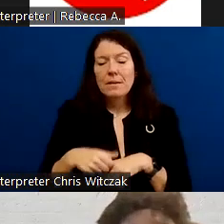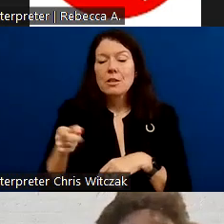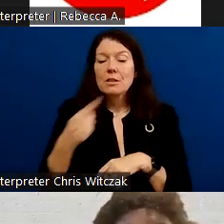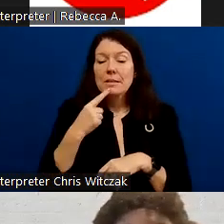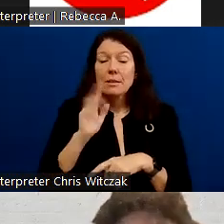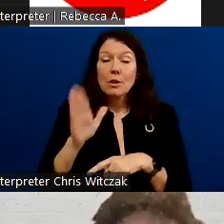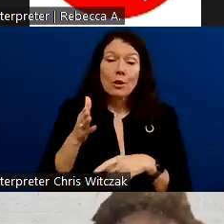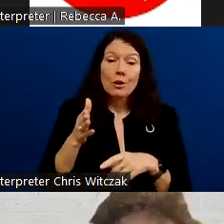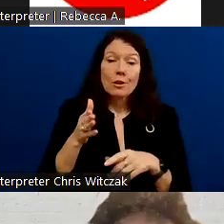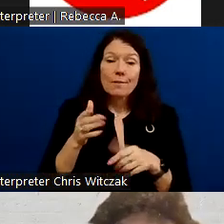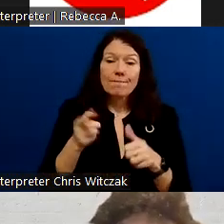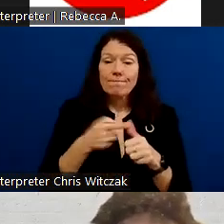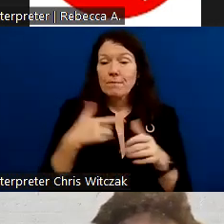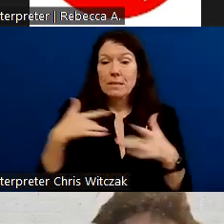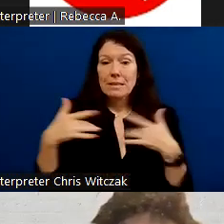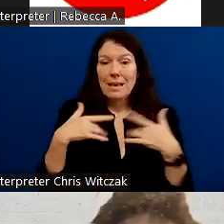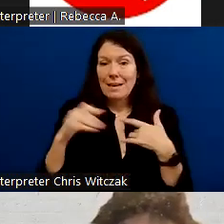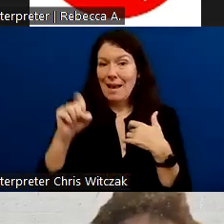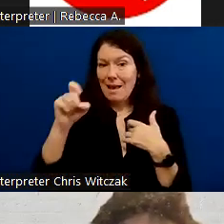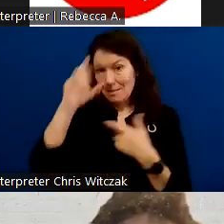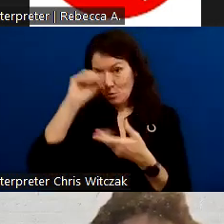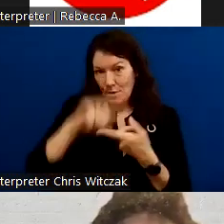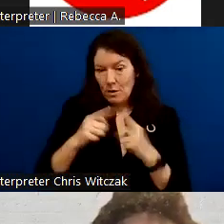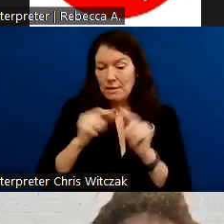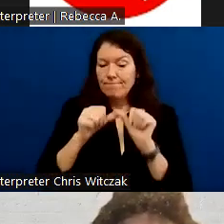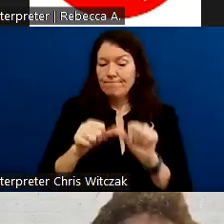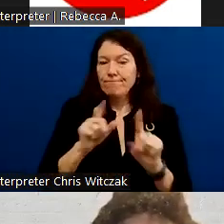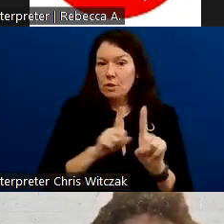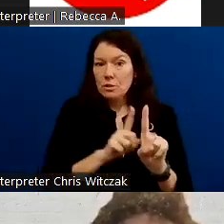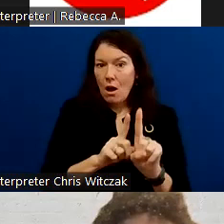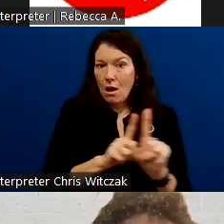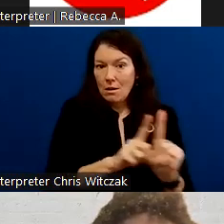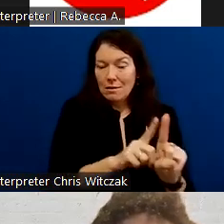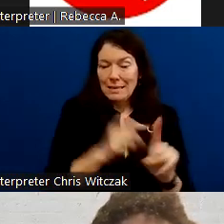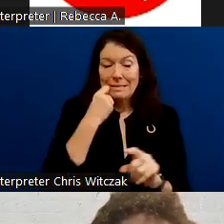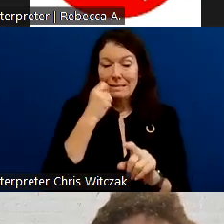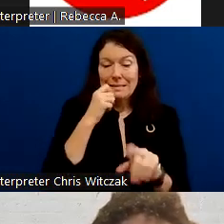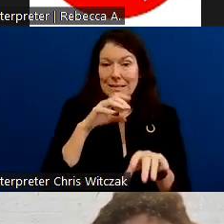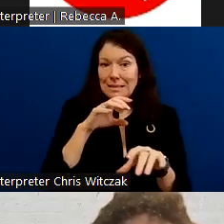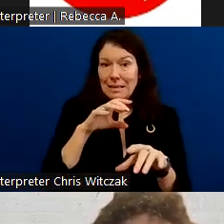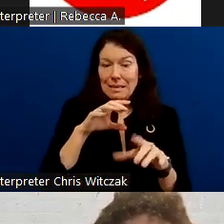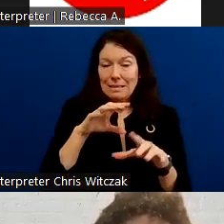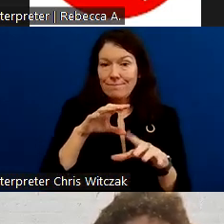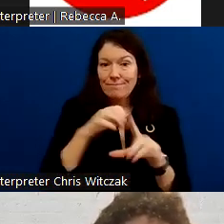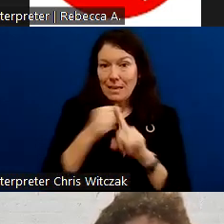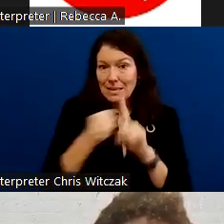is an ex who continues to stalk her and recently attacked her as she was walking her dog near